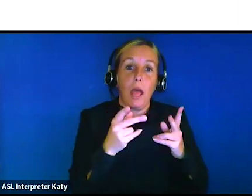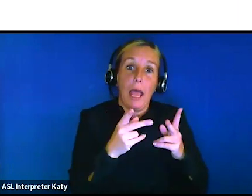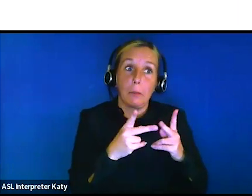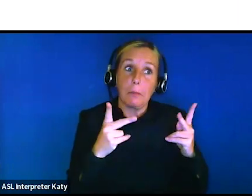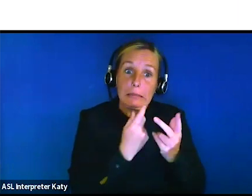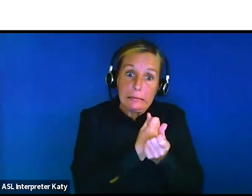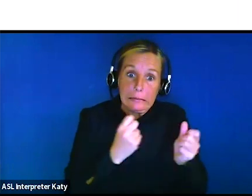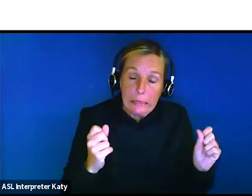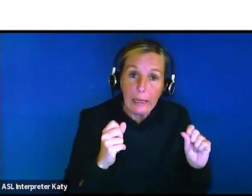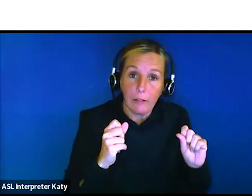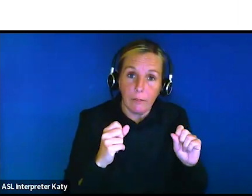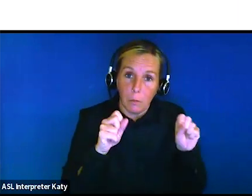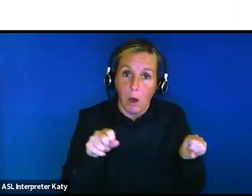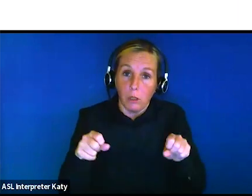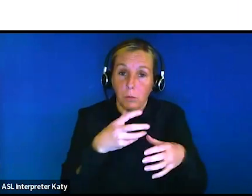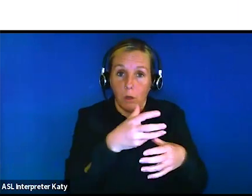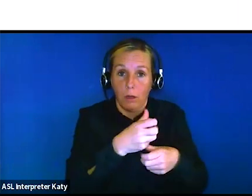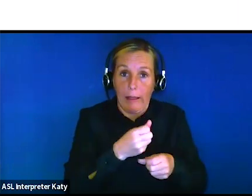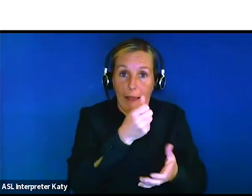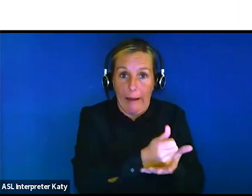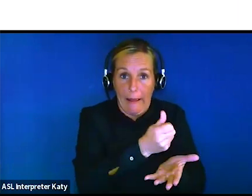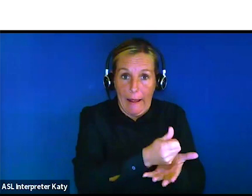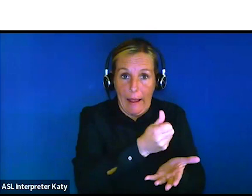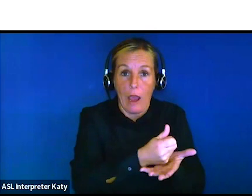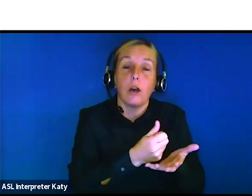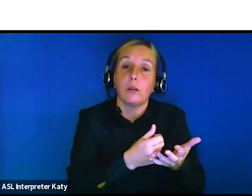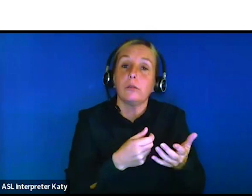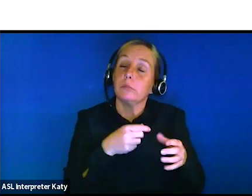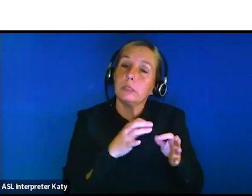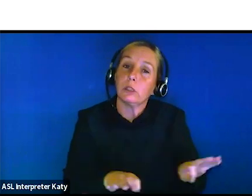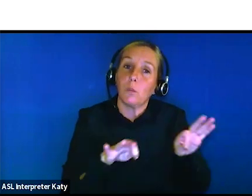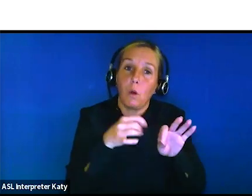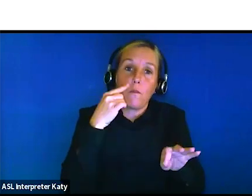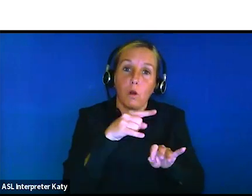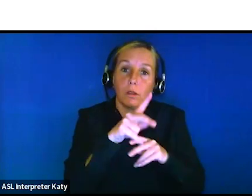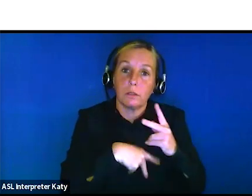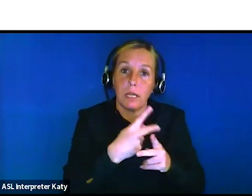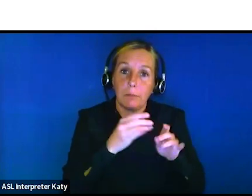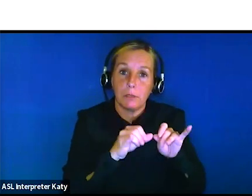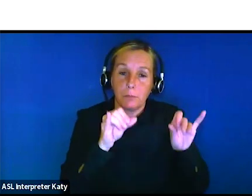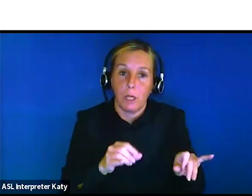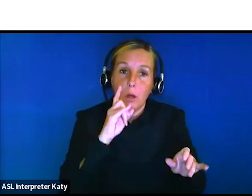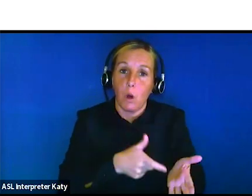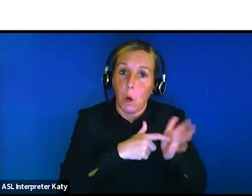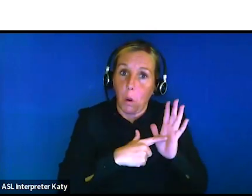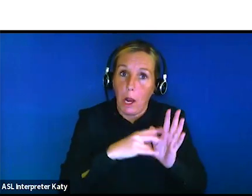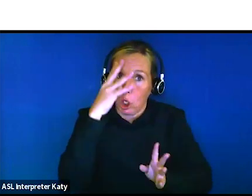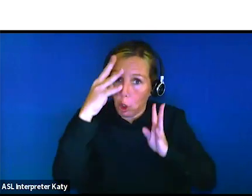In order to build out these type of systems, it is going to take creativity, it's going to take being adventurous,